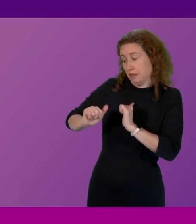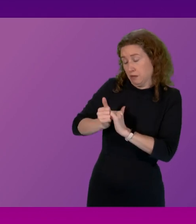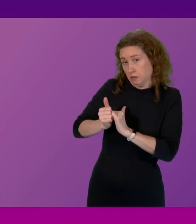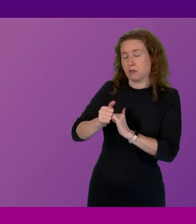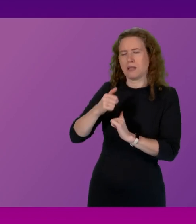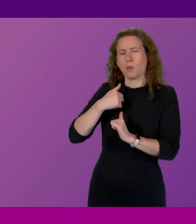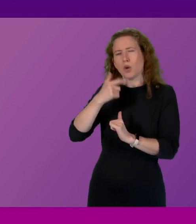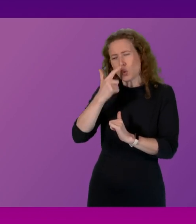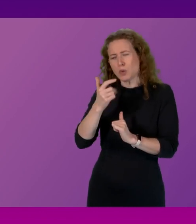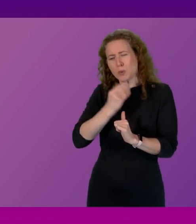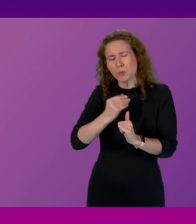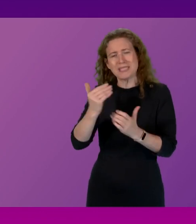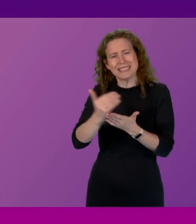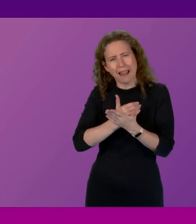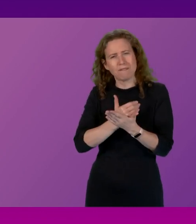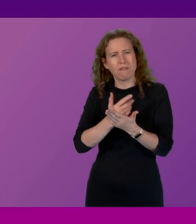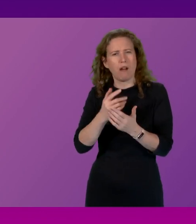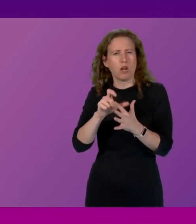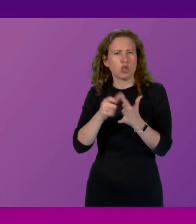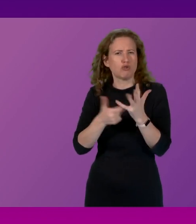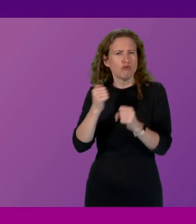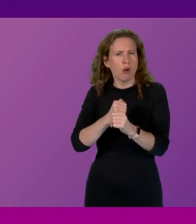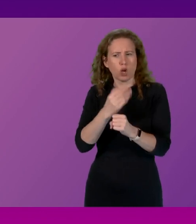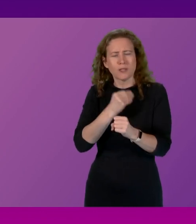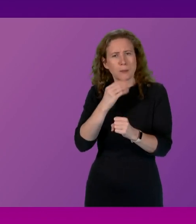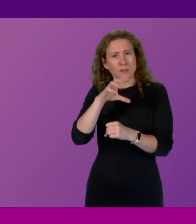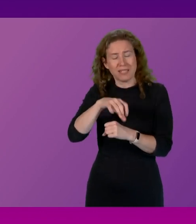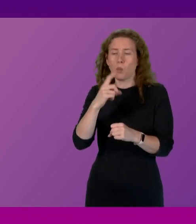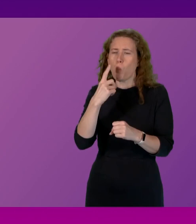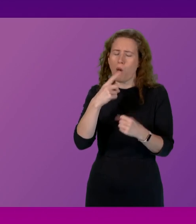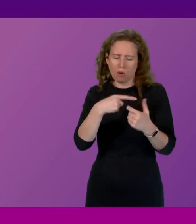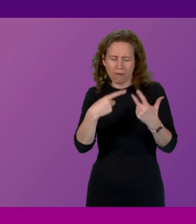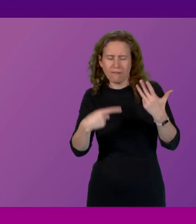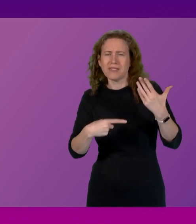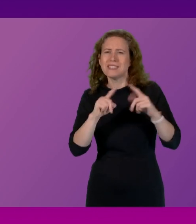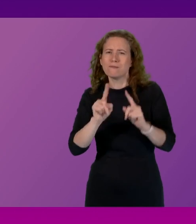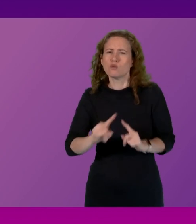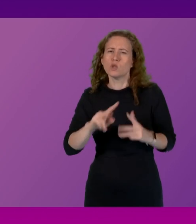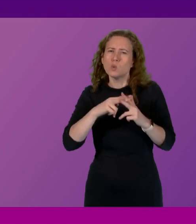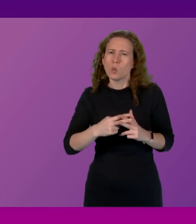use safer drug consumption facilities as one tool in a whole range of tools to fight what